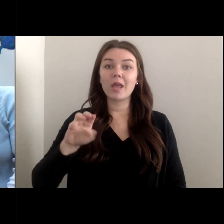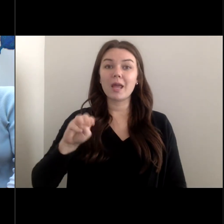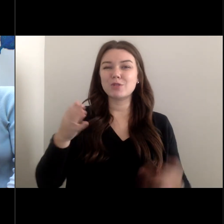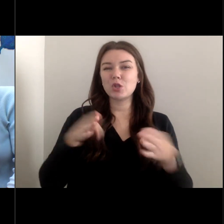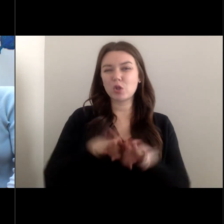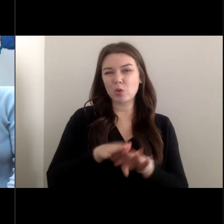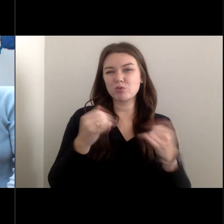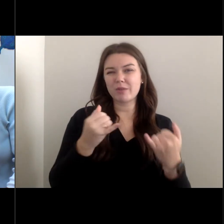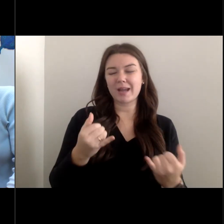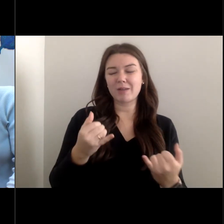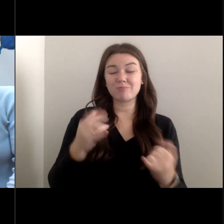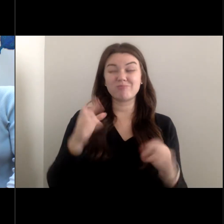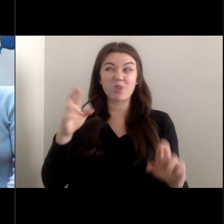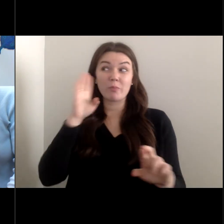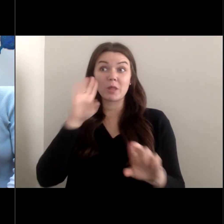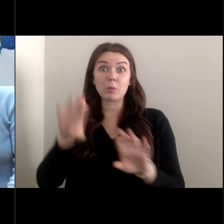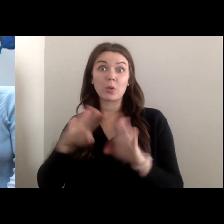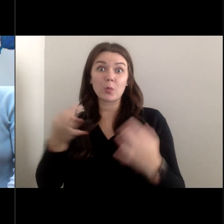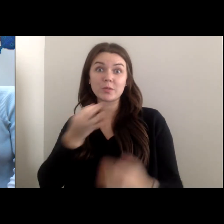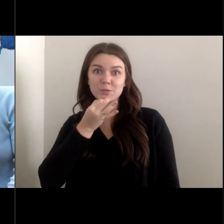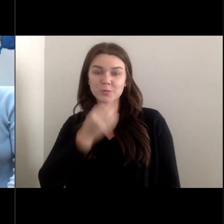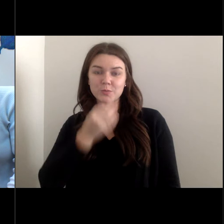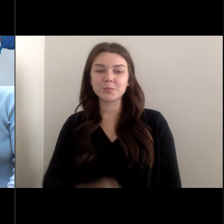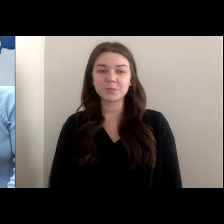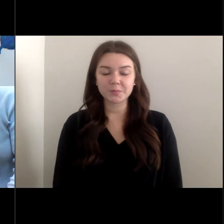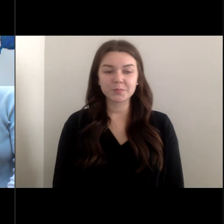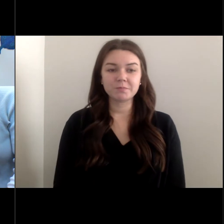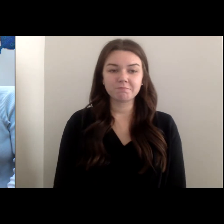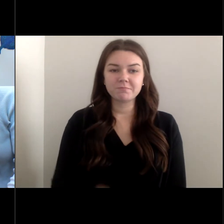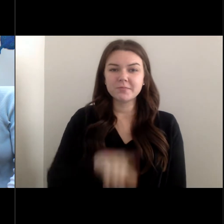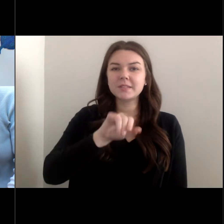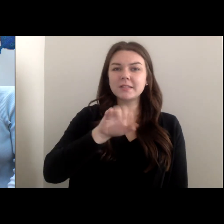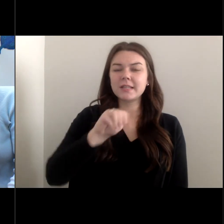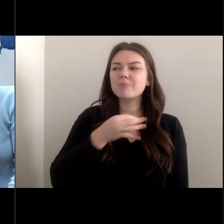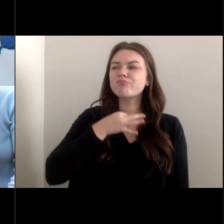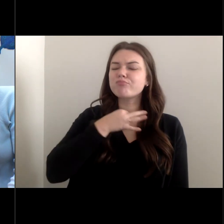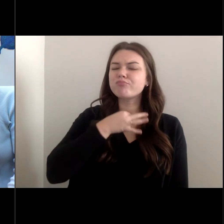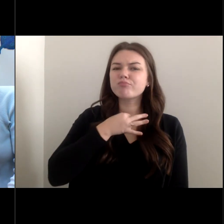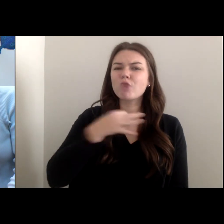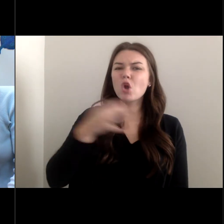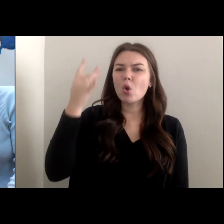[Lisa] So Liam was wondering, why are king crabs related more to hermit crabs?